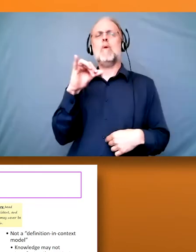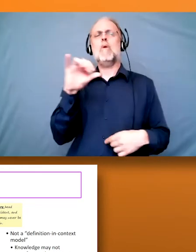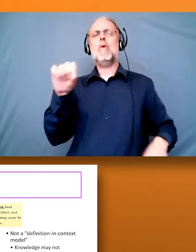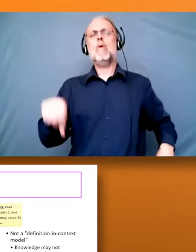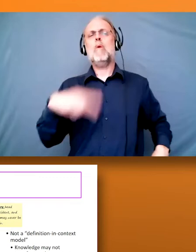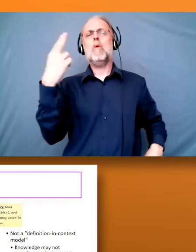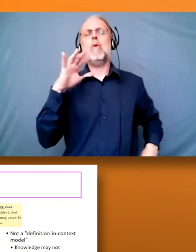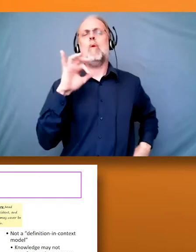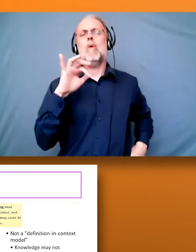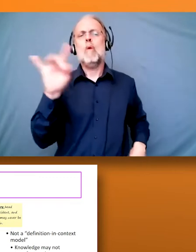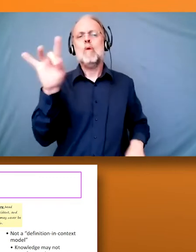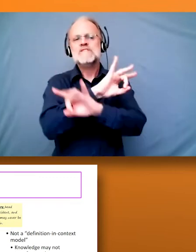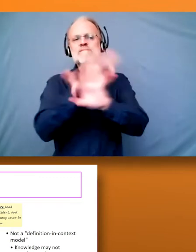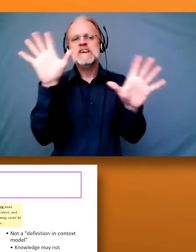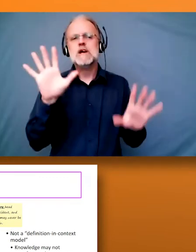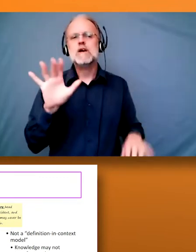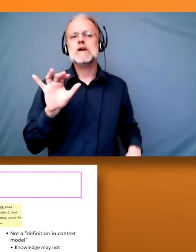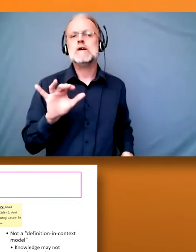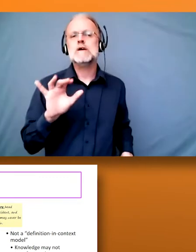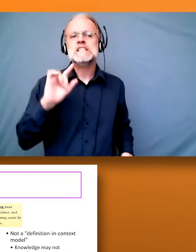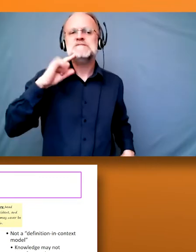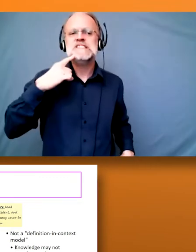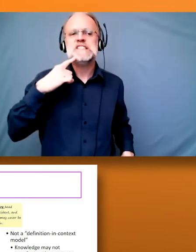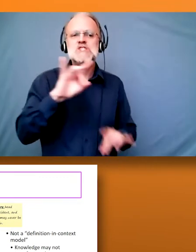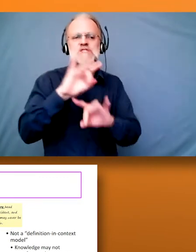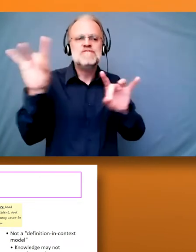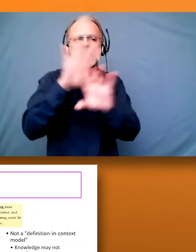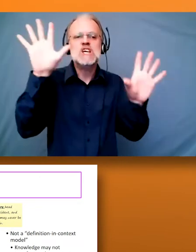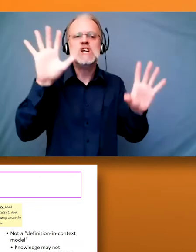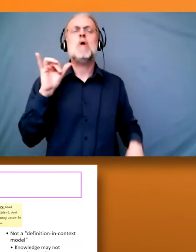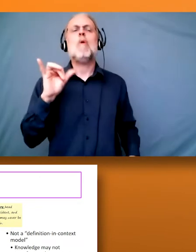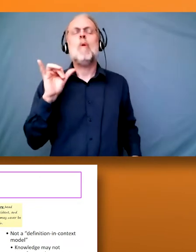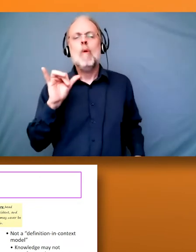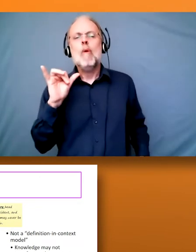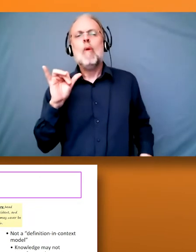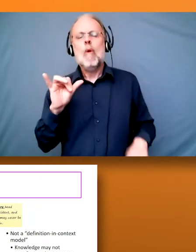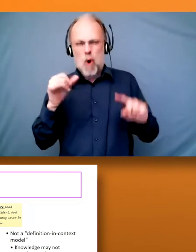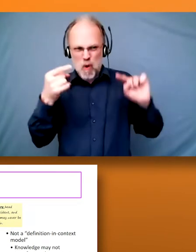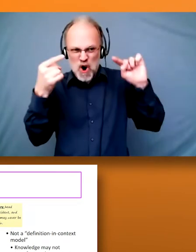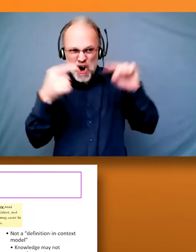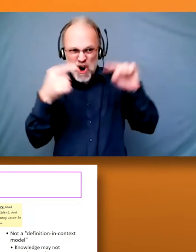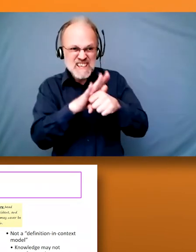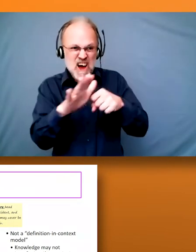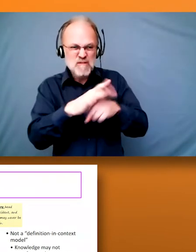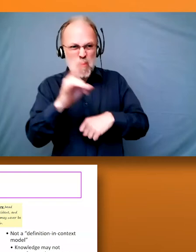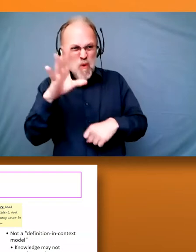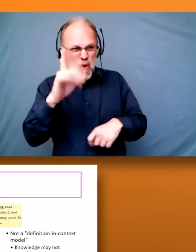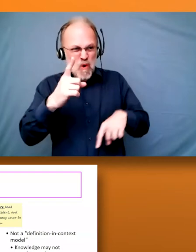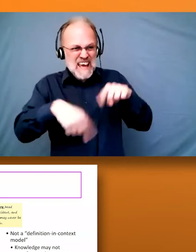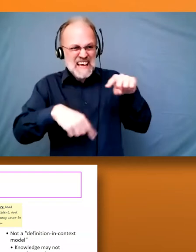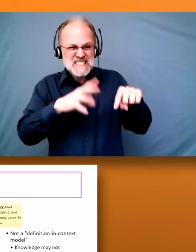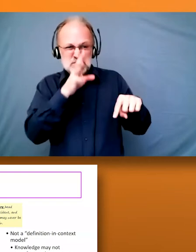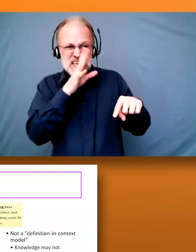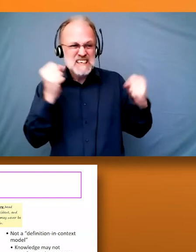where the student would know, oh, OK, that's severe. If someone hurts their head enough that they can't speak